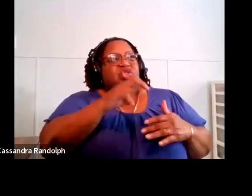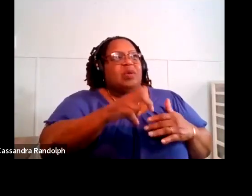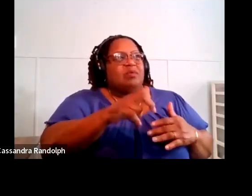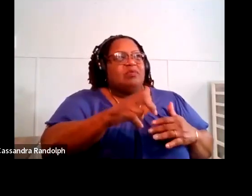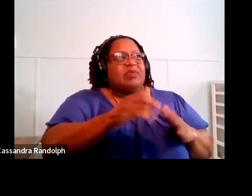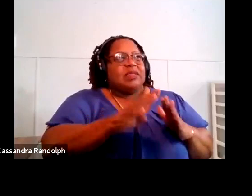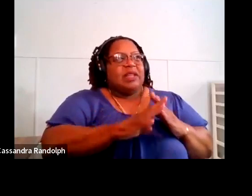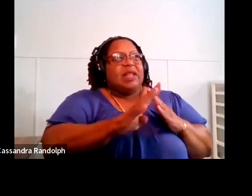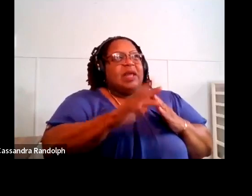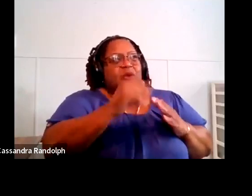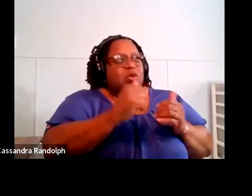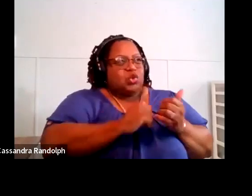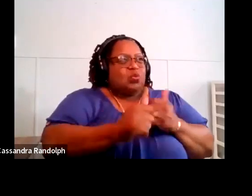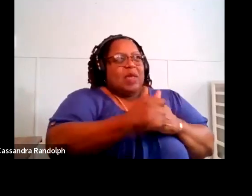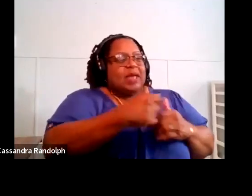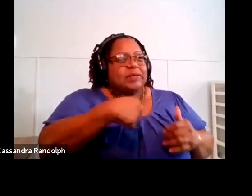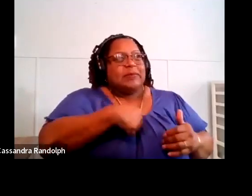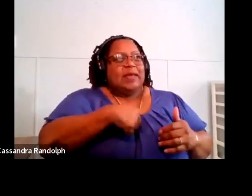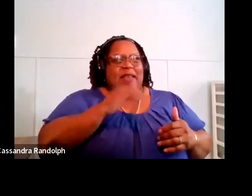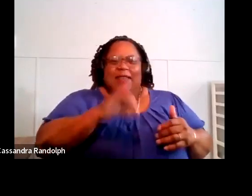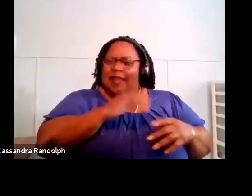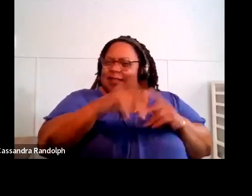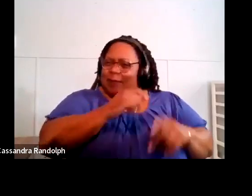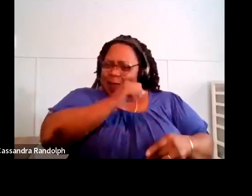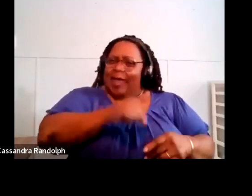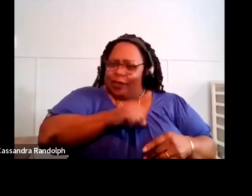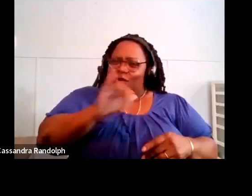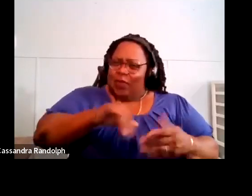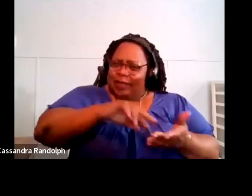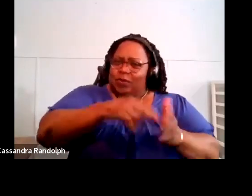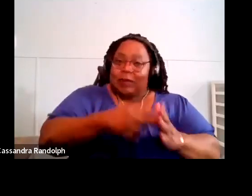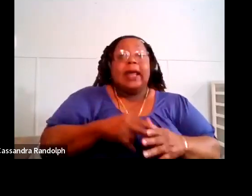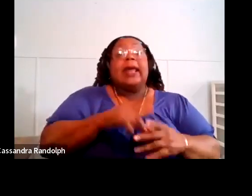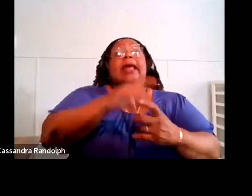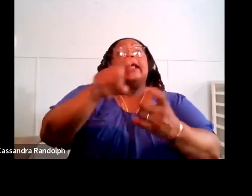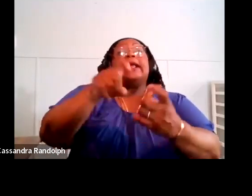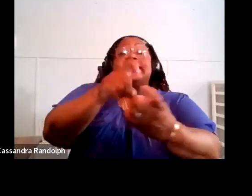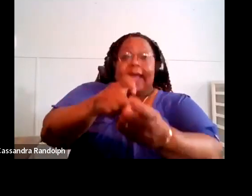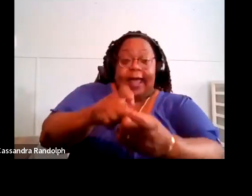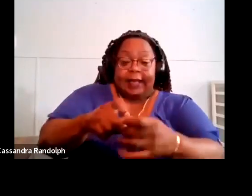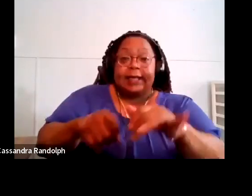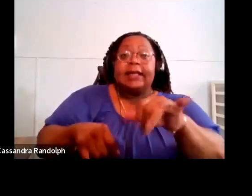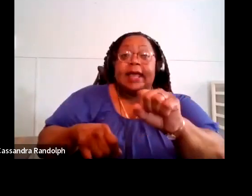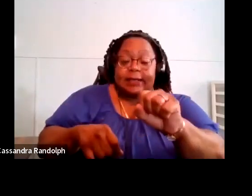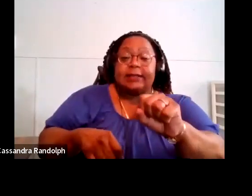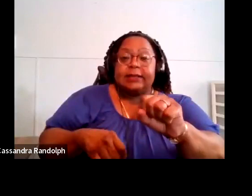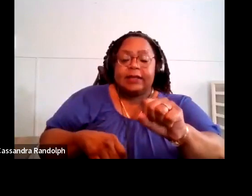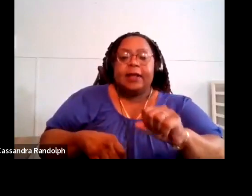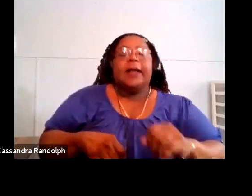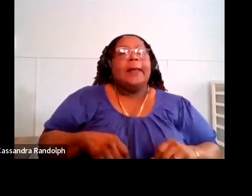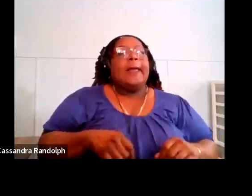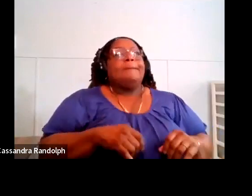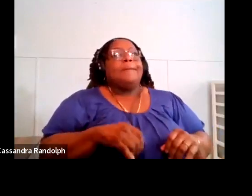setting, either animosity or resentment, kind of like a little less collaboration like